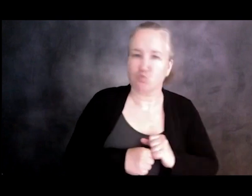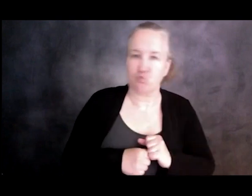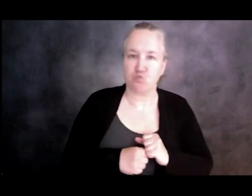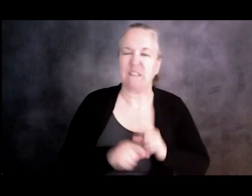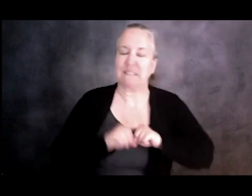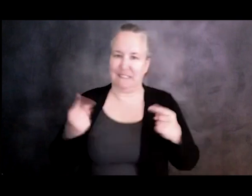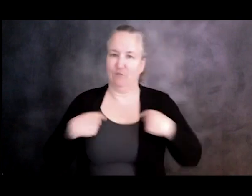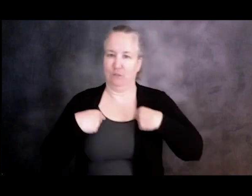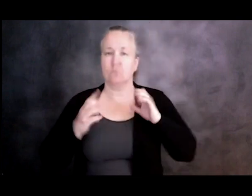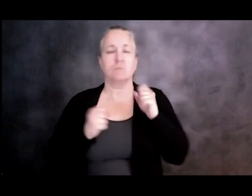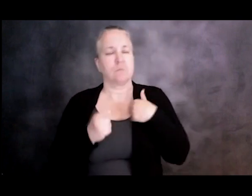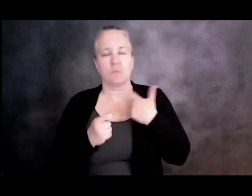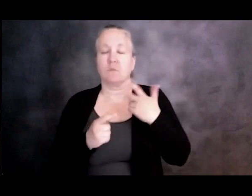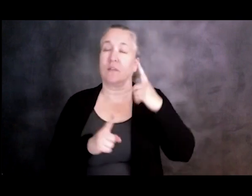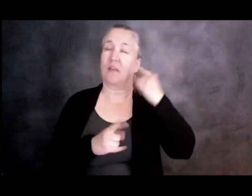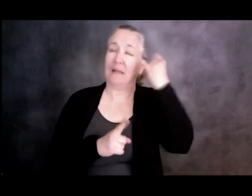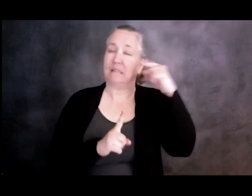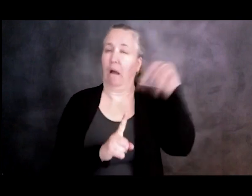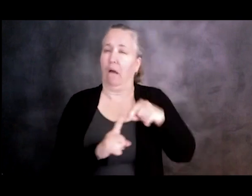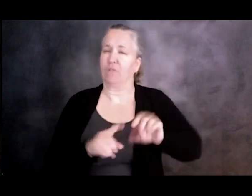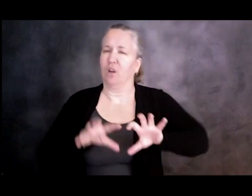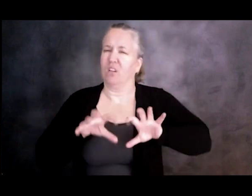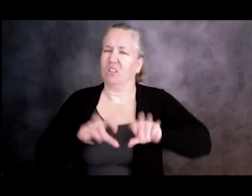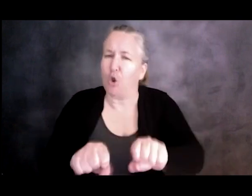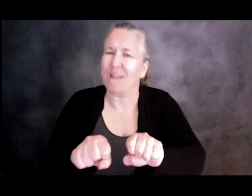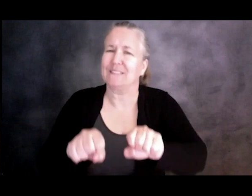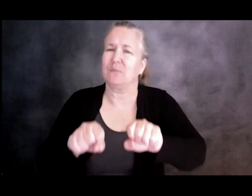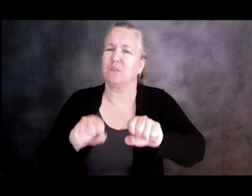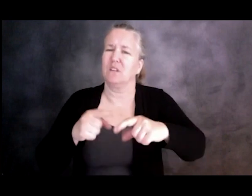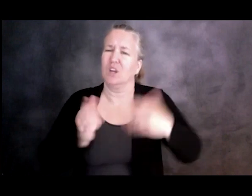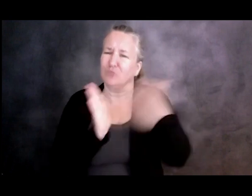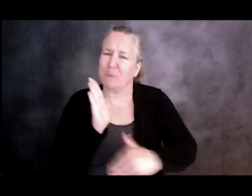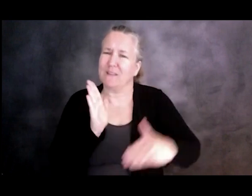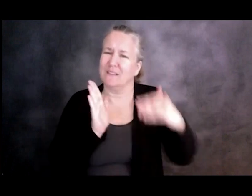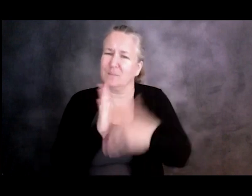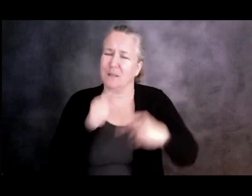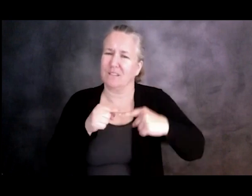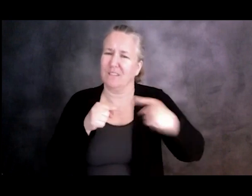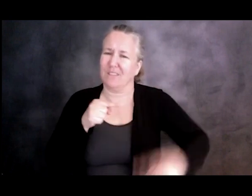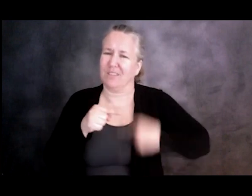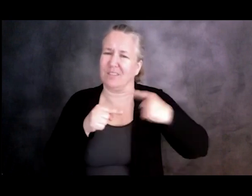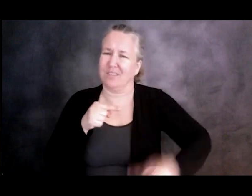Again, going back to this idea of colonialism and cyclic repetitions, the dilemma that I'm facing is not new.